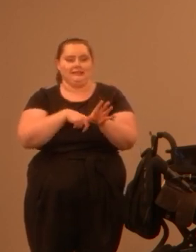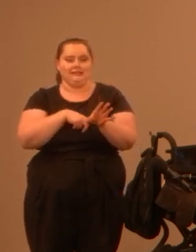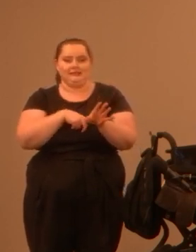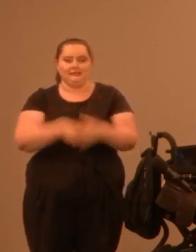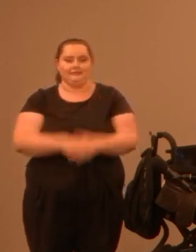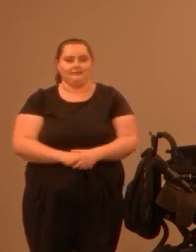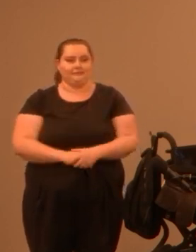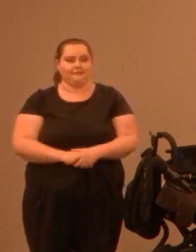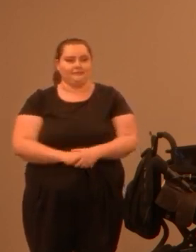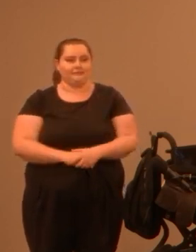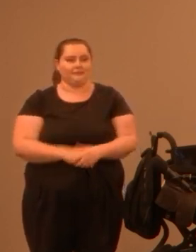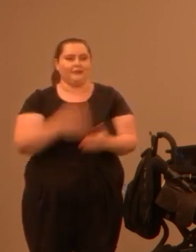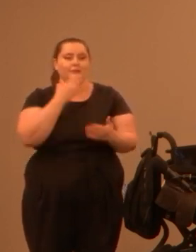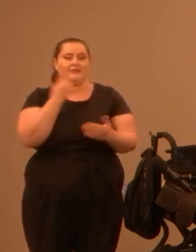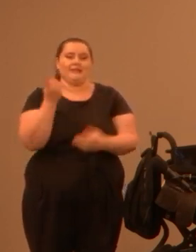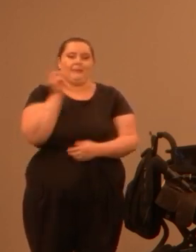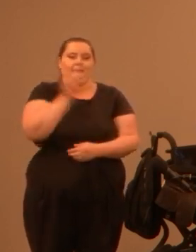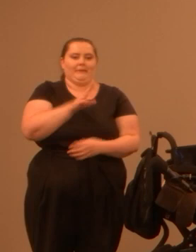Please come and accept your award.